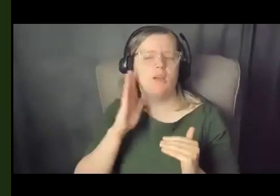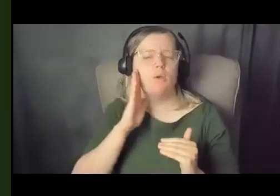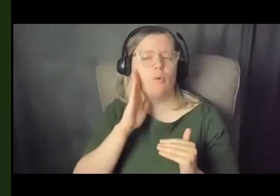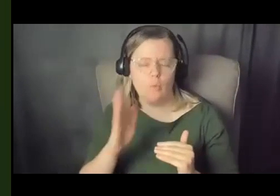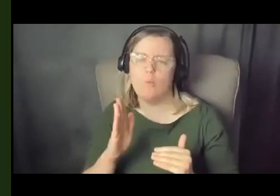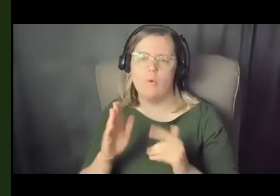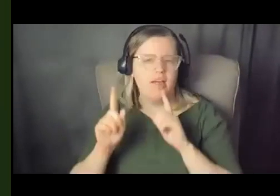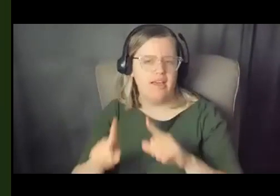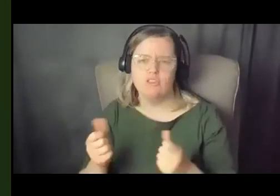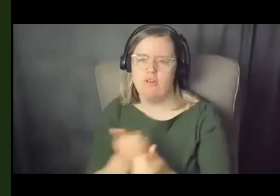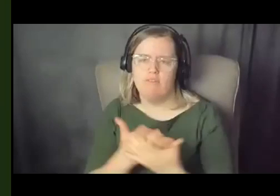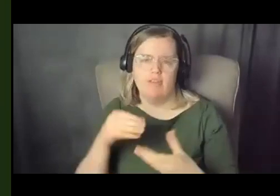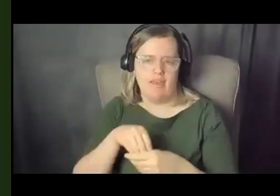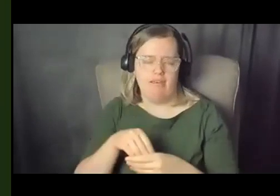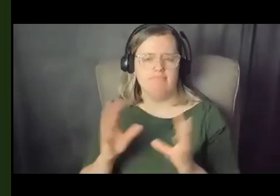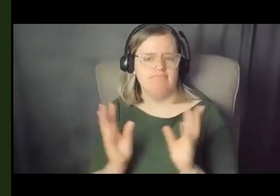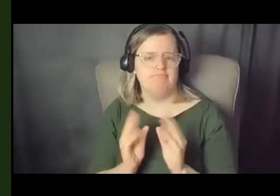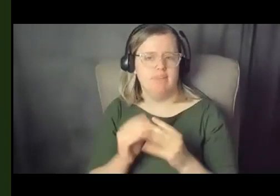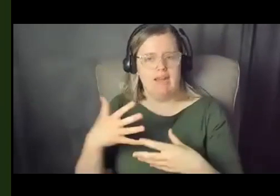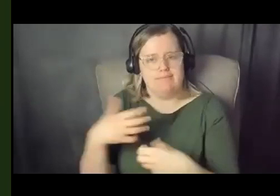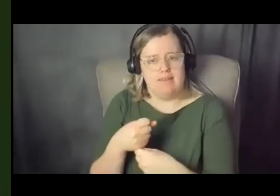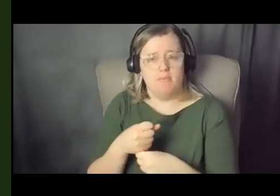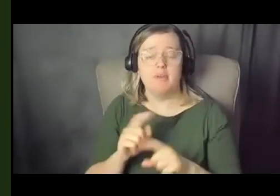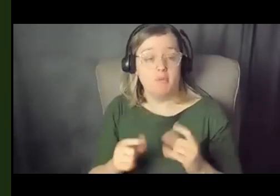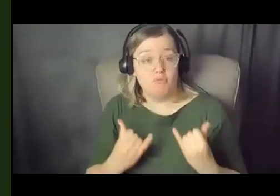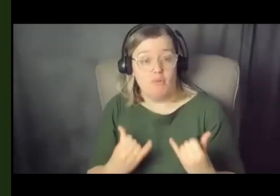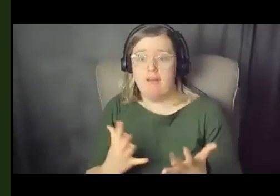we'll try to answer what we can during this time when we are with you.